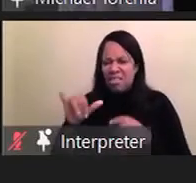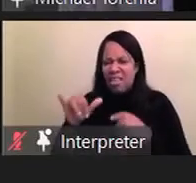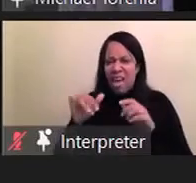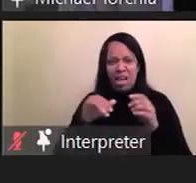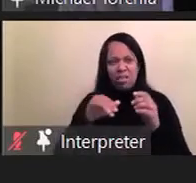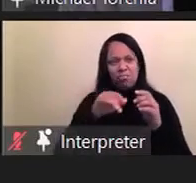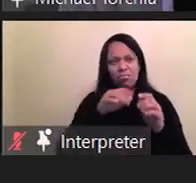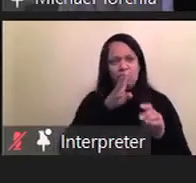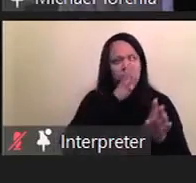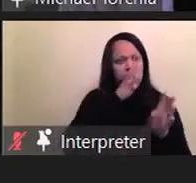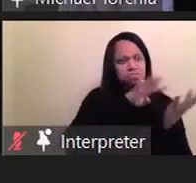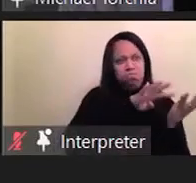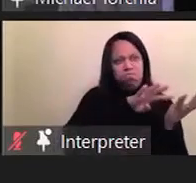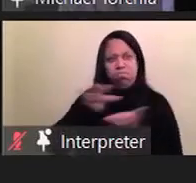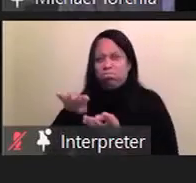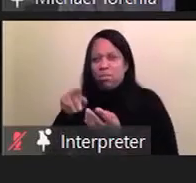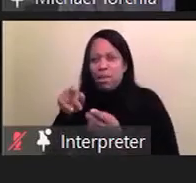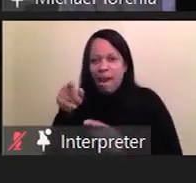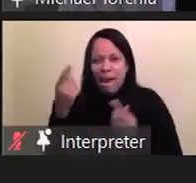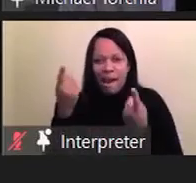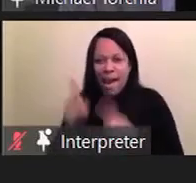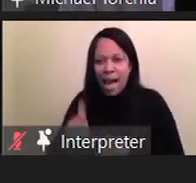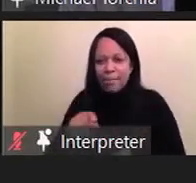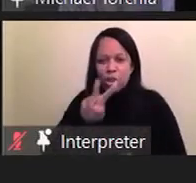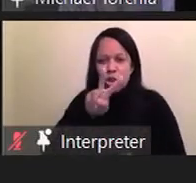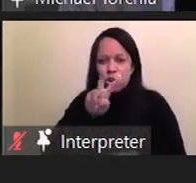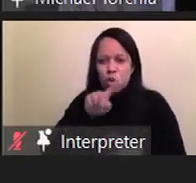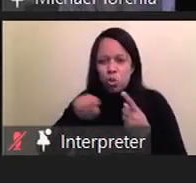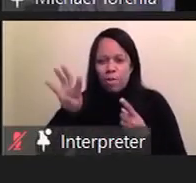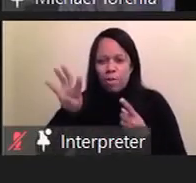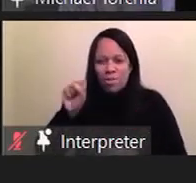as you're seeing on the screen now if you're watching the closed captions.